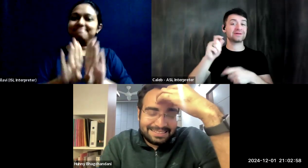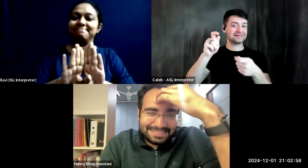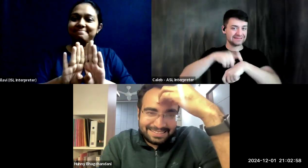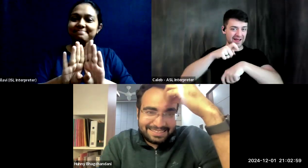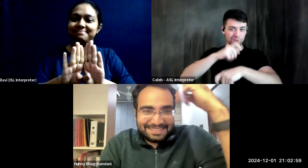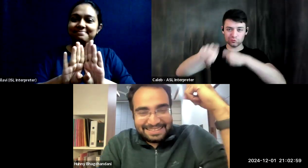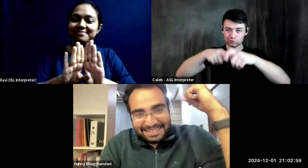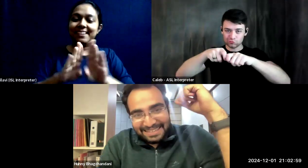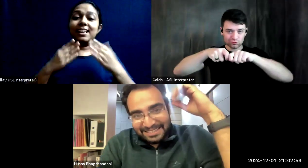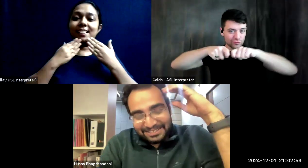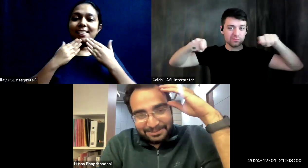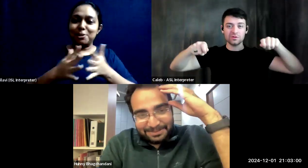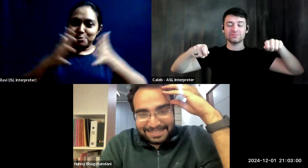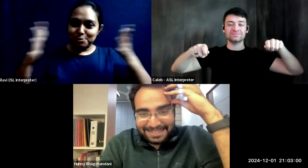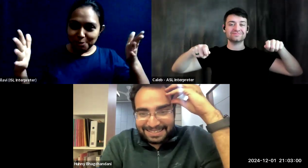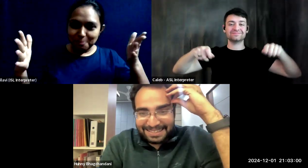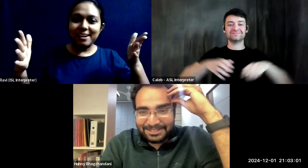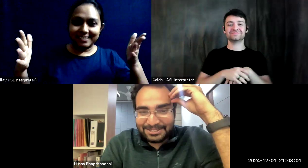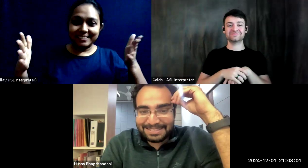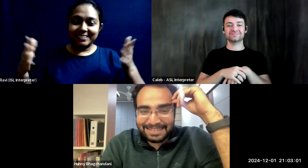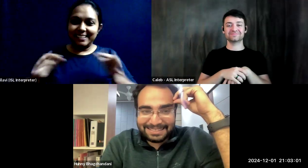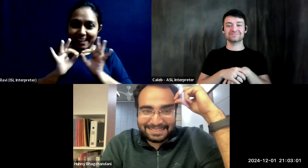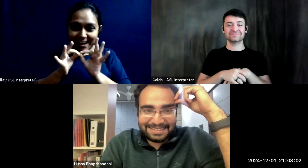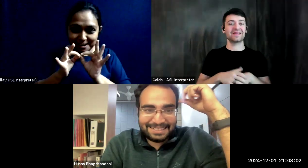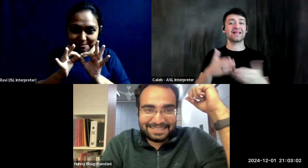Thank you again so much, everybody. Interpreters, speakers,